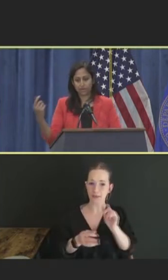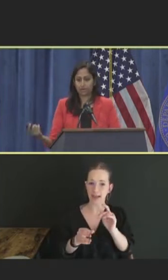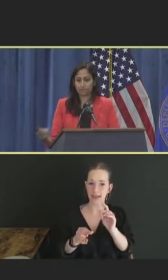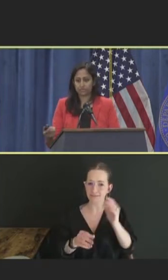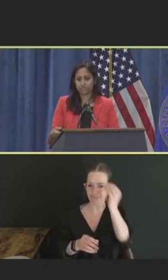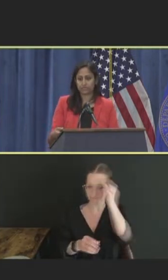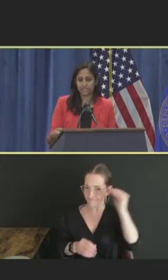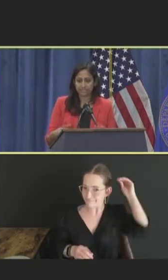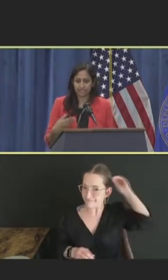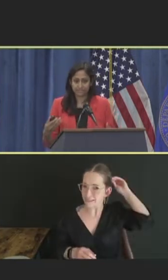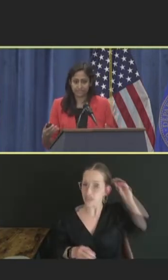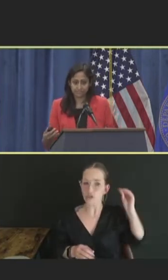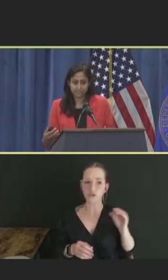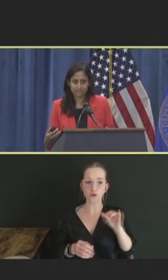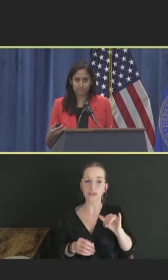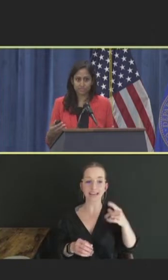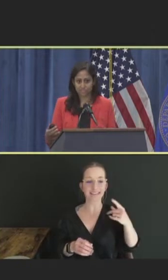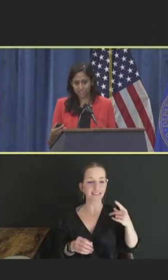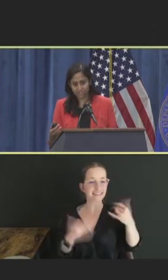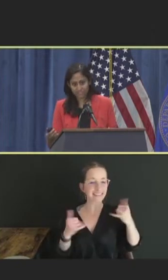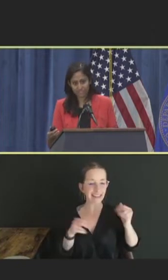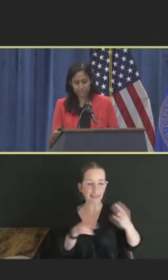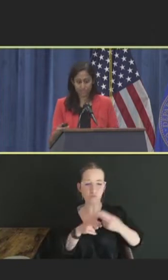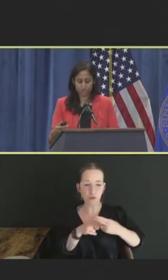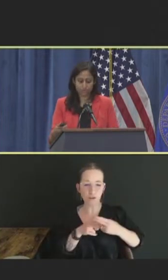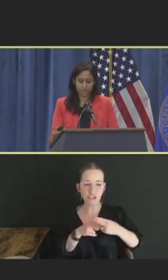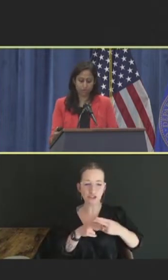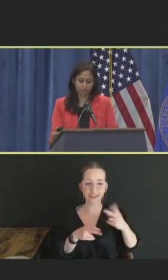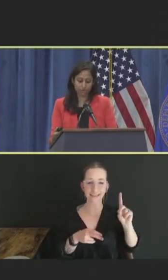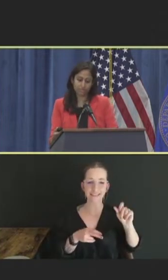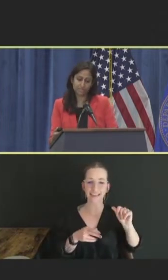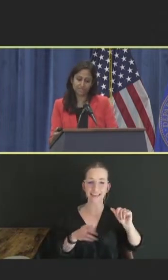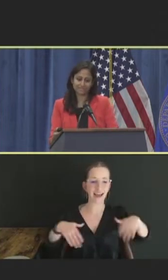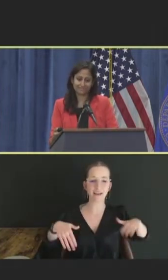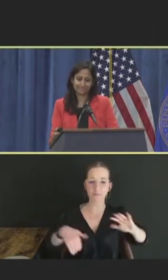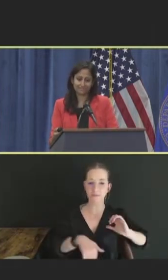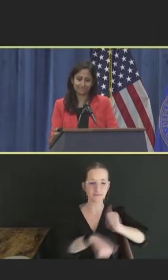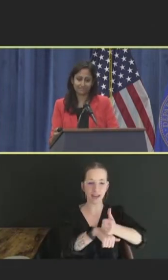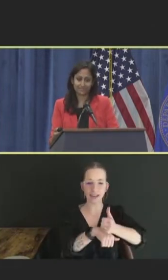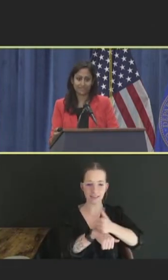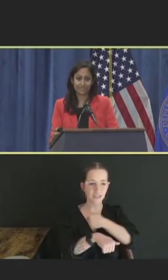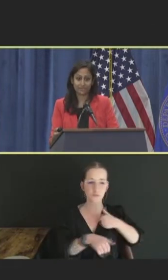on all provisional data, that it's subject to change as we get more information. Thank you